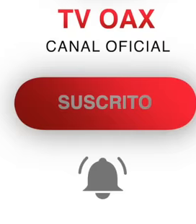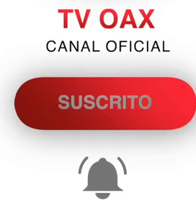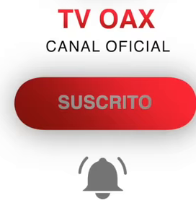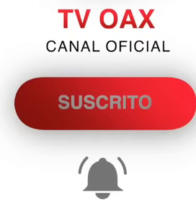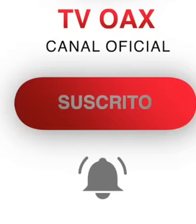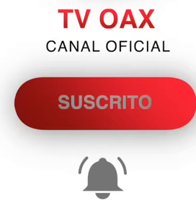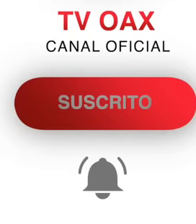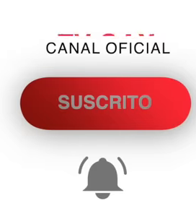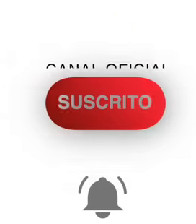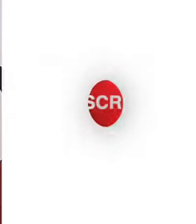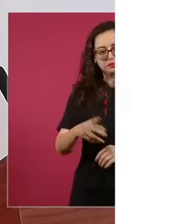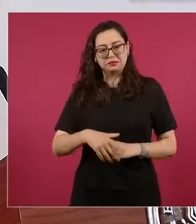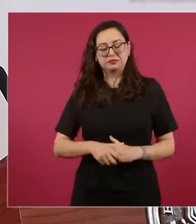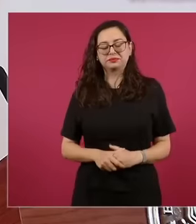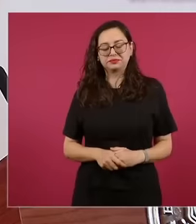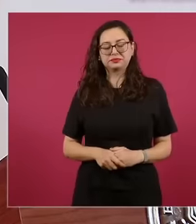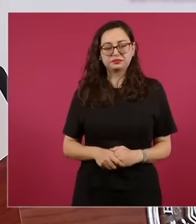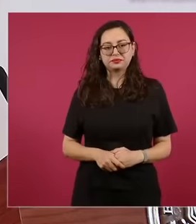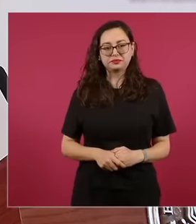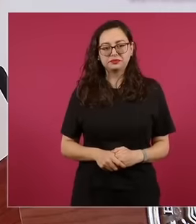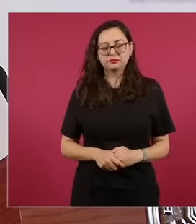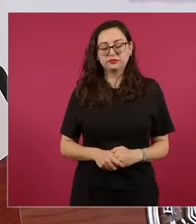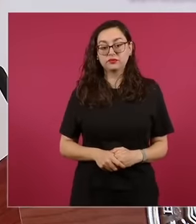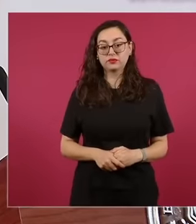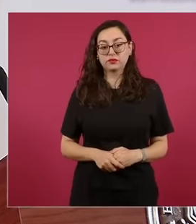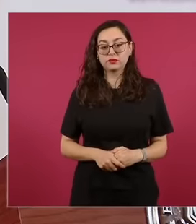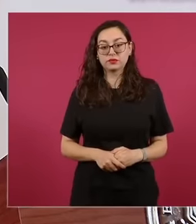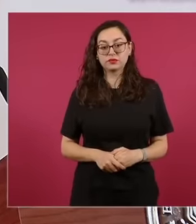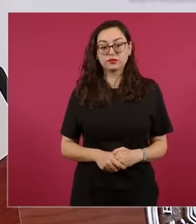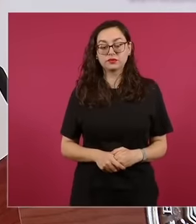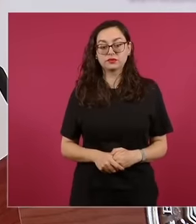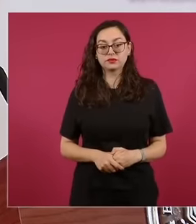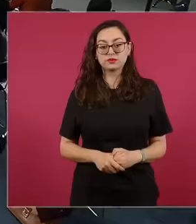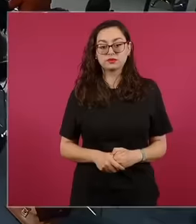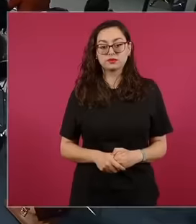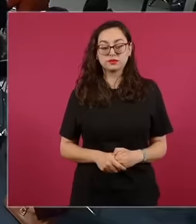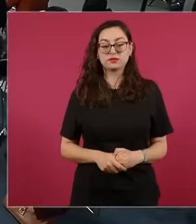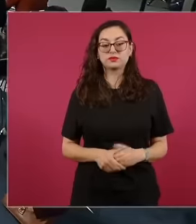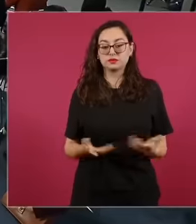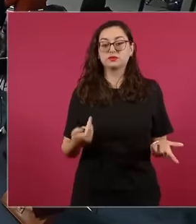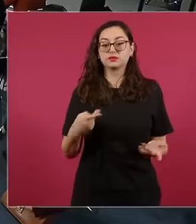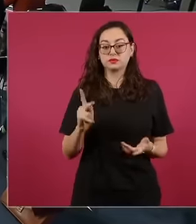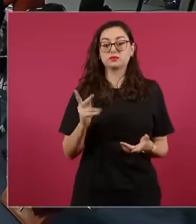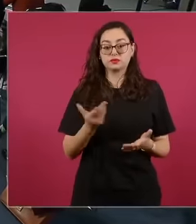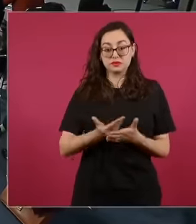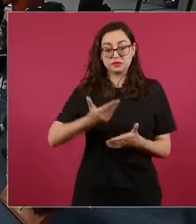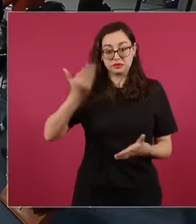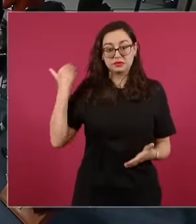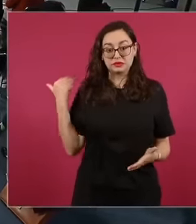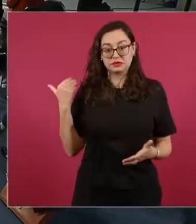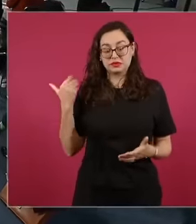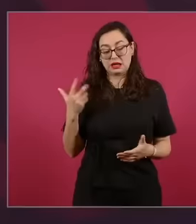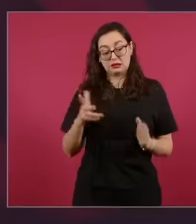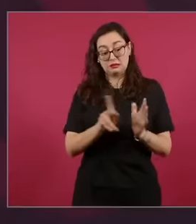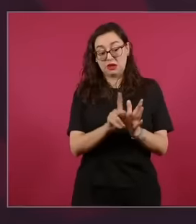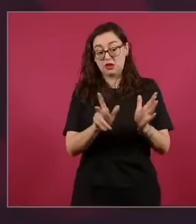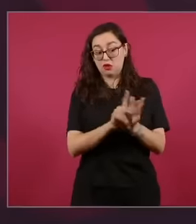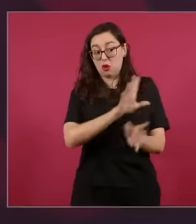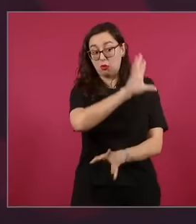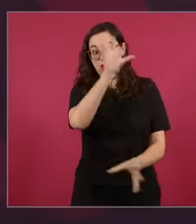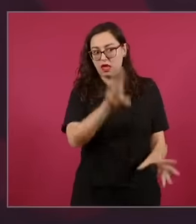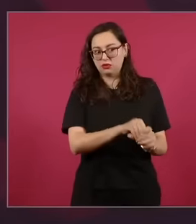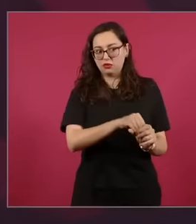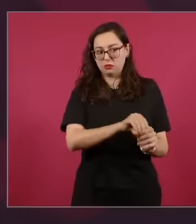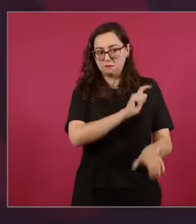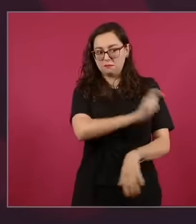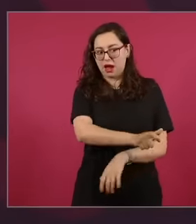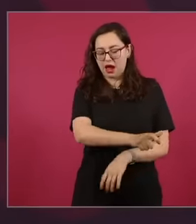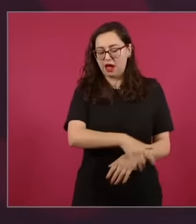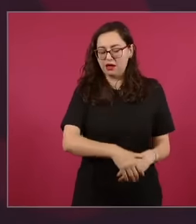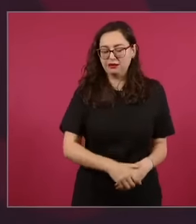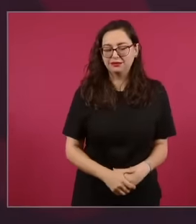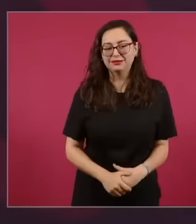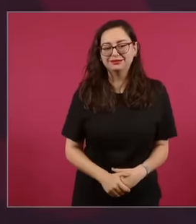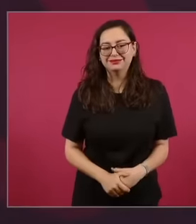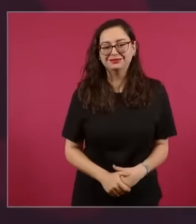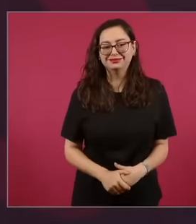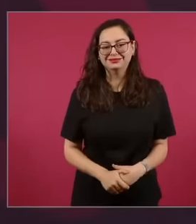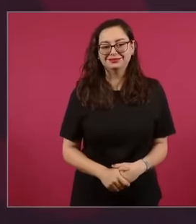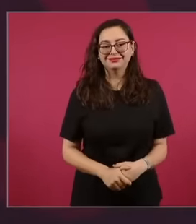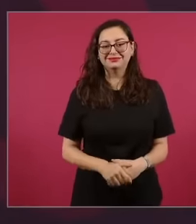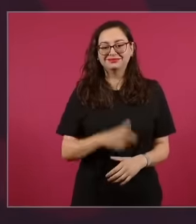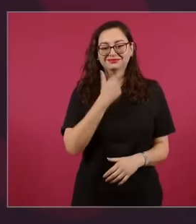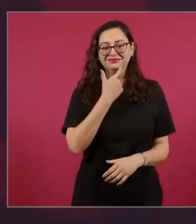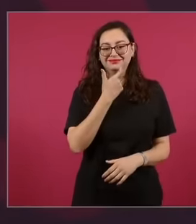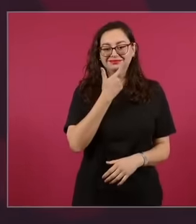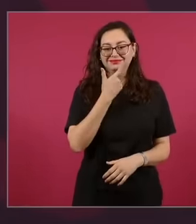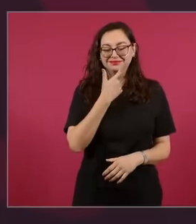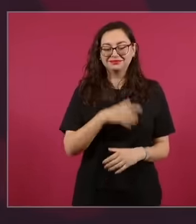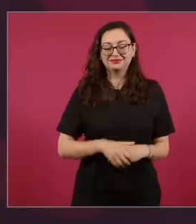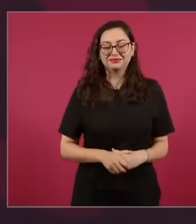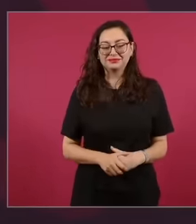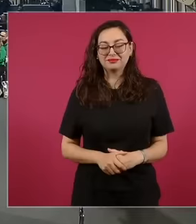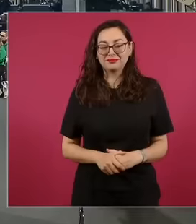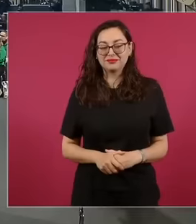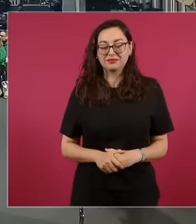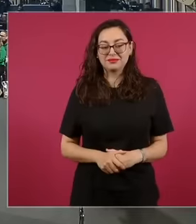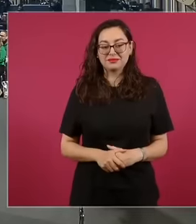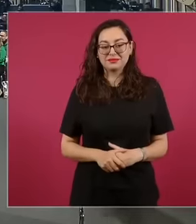paid insertion, there are newspapers that have to be included in the entire newspaper, not paid insertion